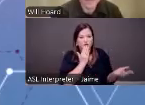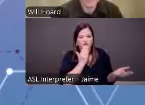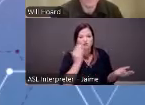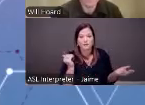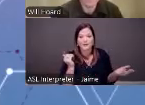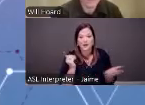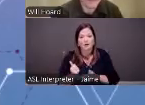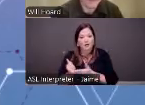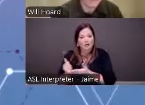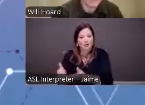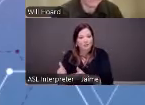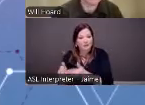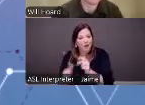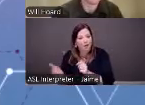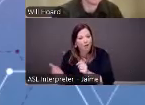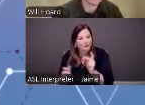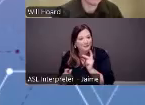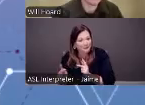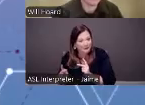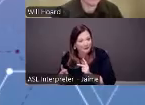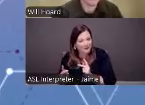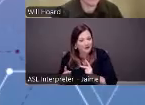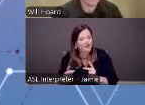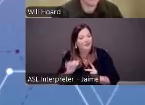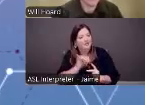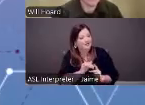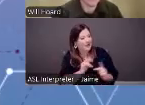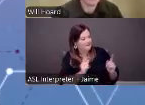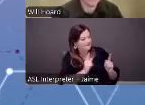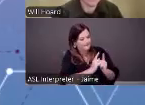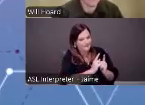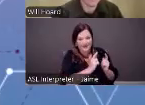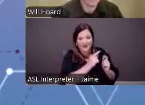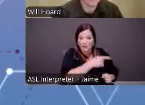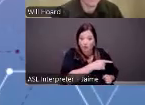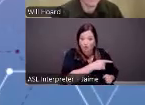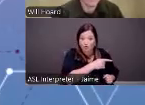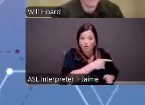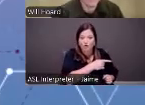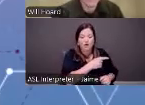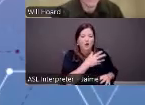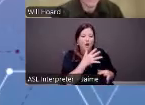And so that was a very powerful meeting with her, and I felt very good that--